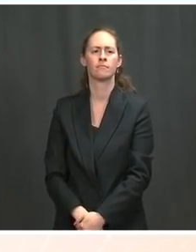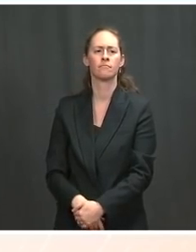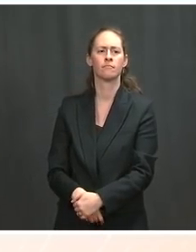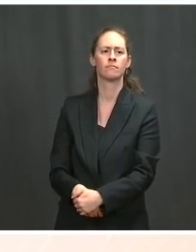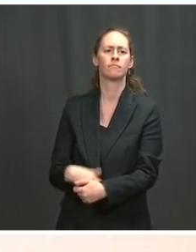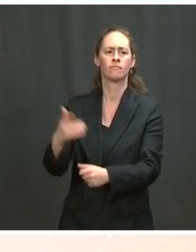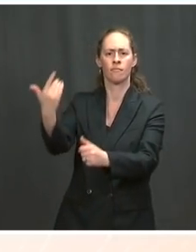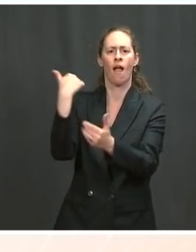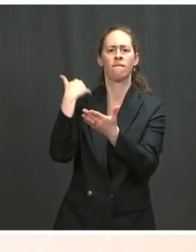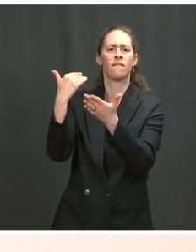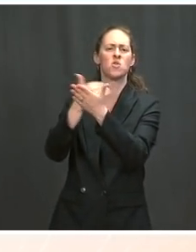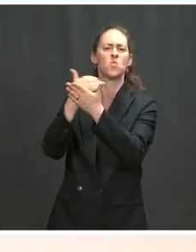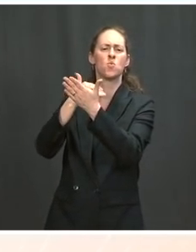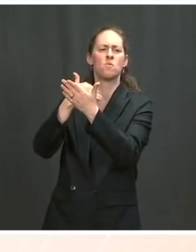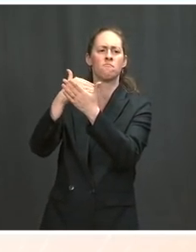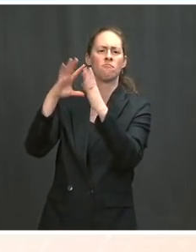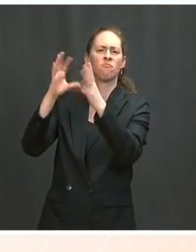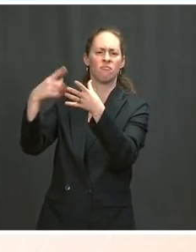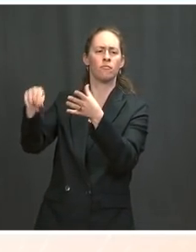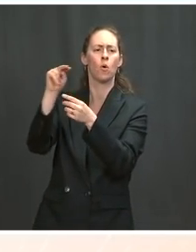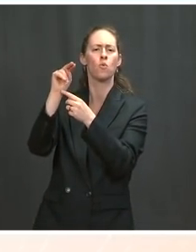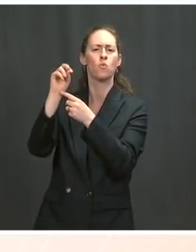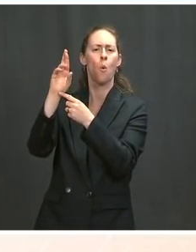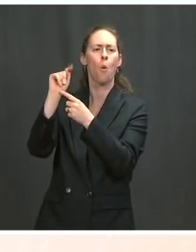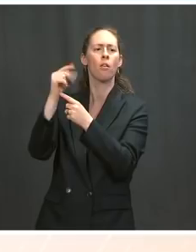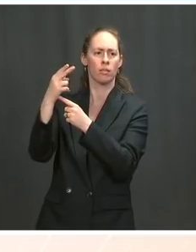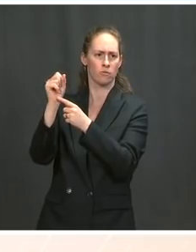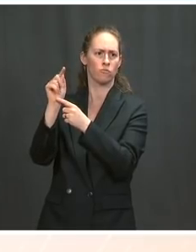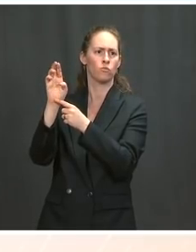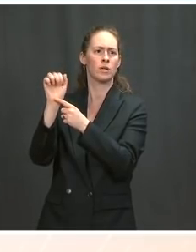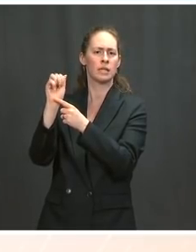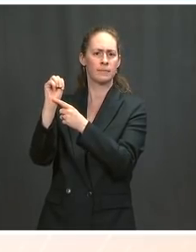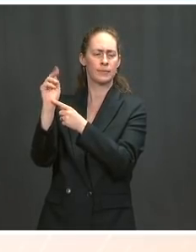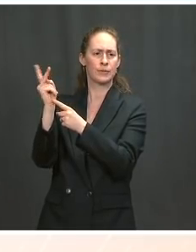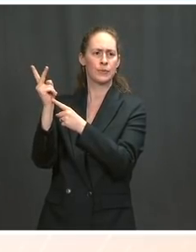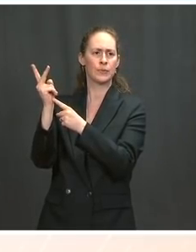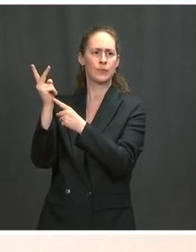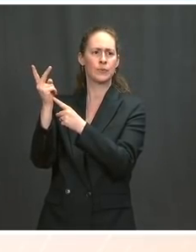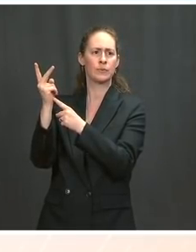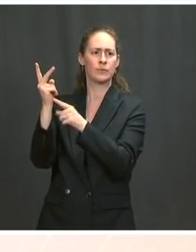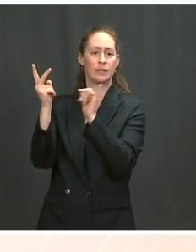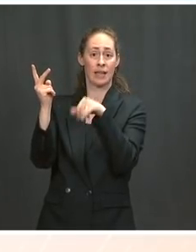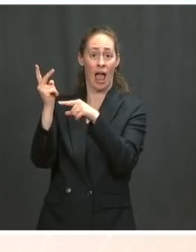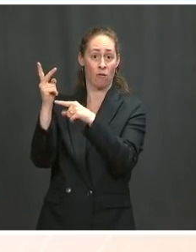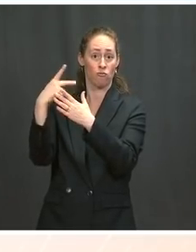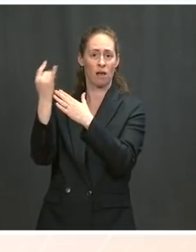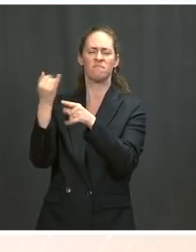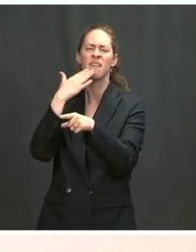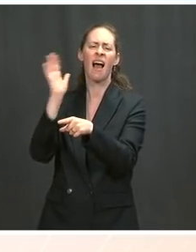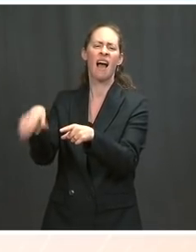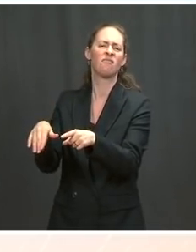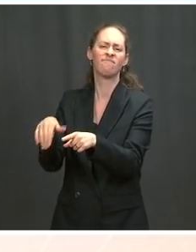Obviously, the President was speaking to what we know now. But in terms of the conclusion of that,